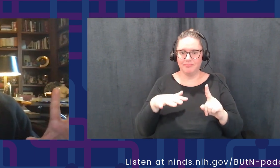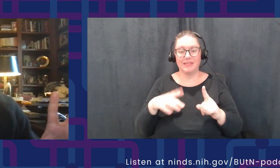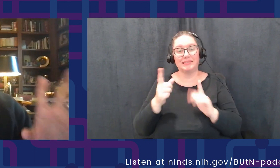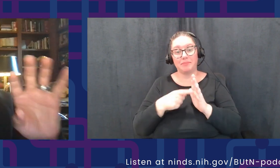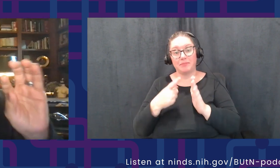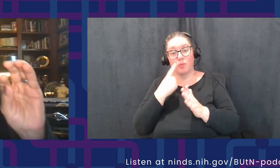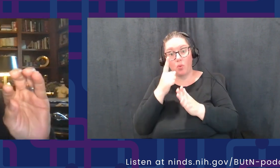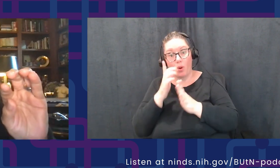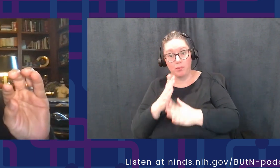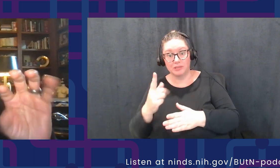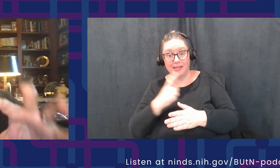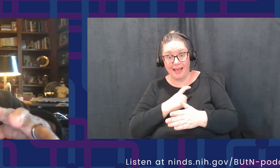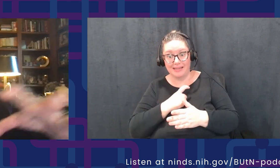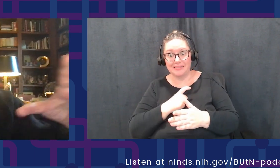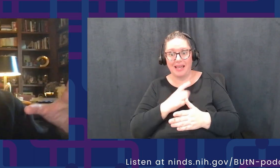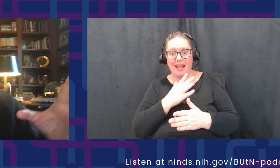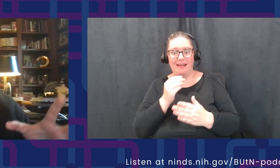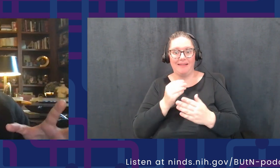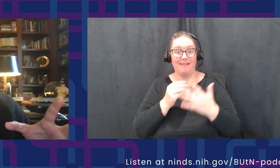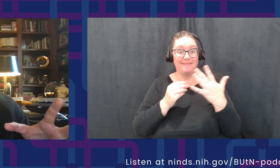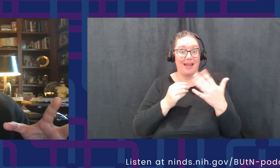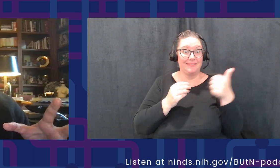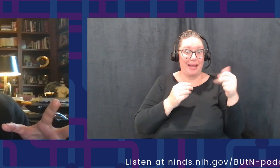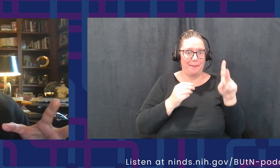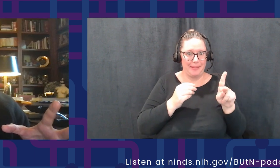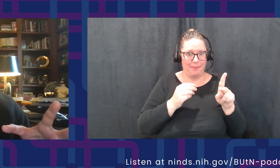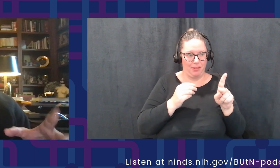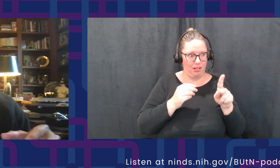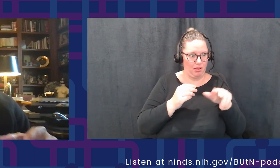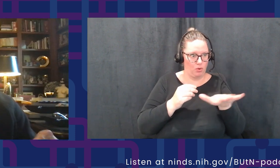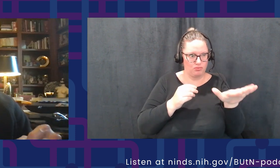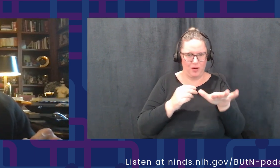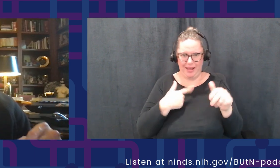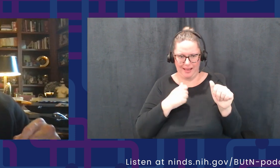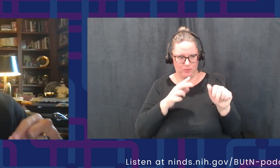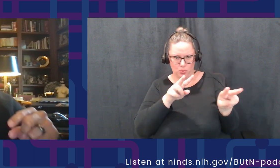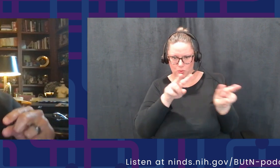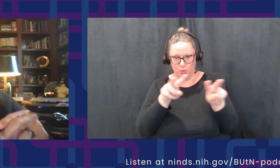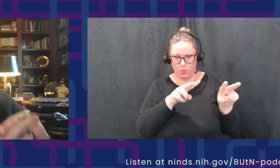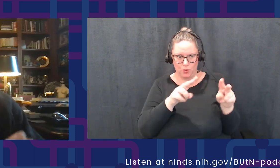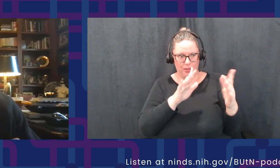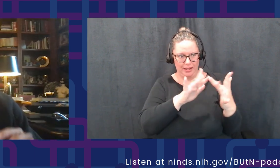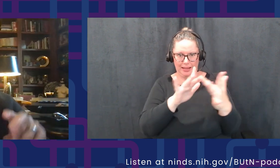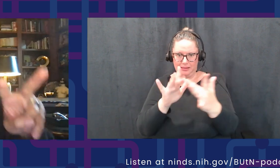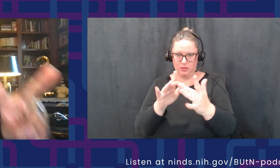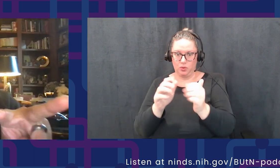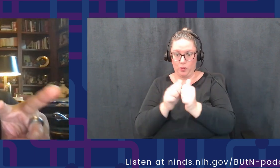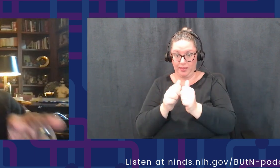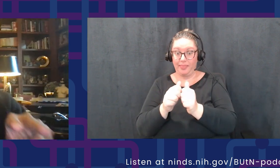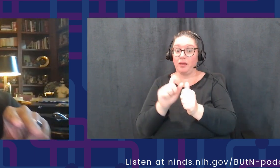Because sometimes it'll be one person asking you, and there'll be five or ten people around, and you have to learn how to keep eye contact with the person